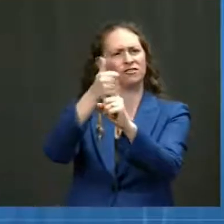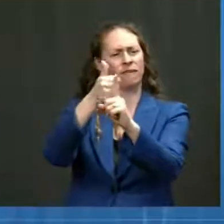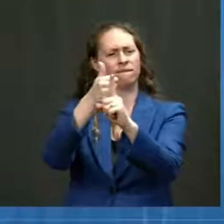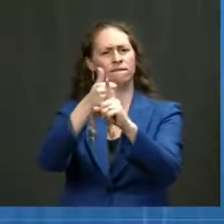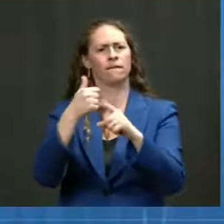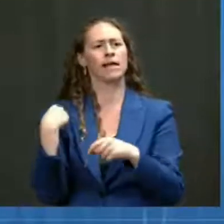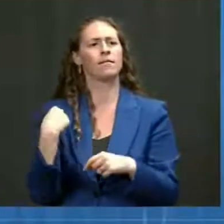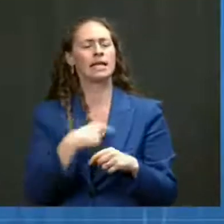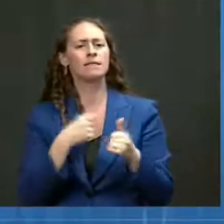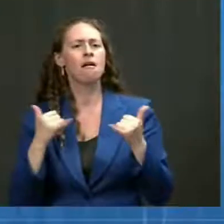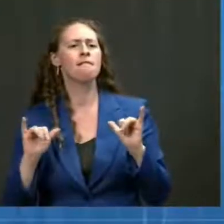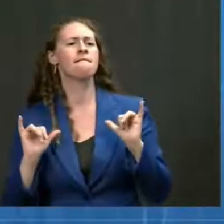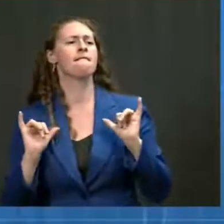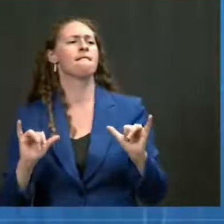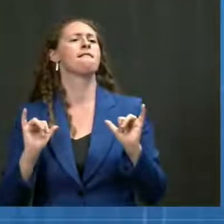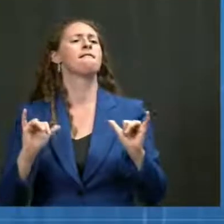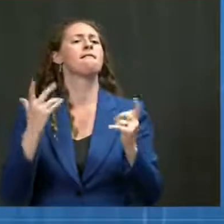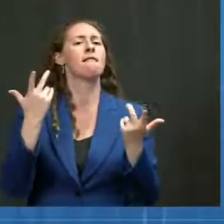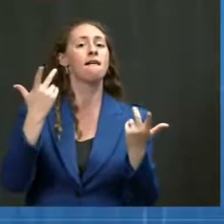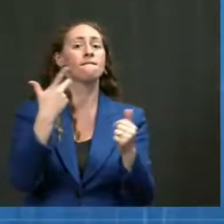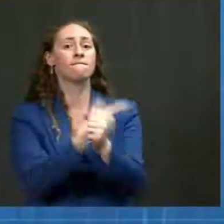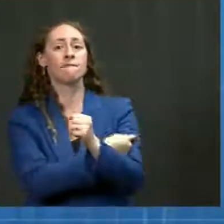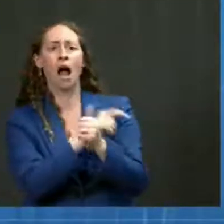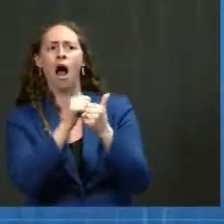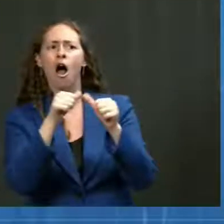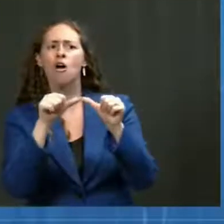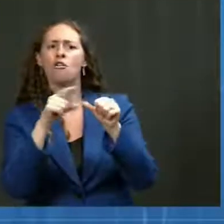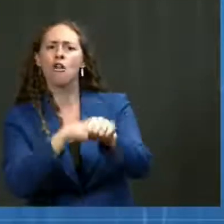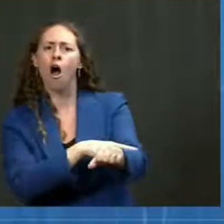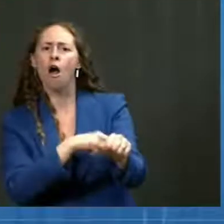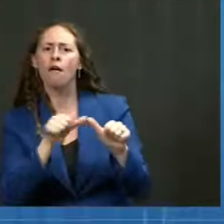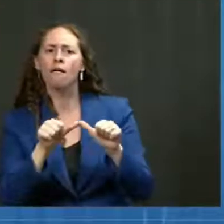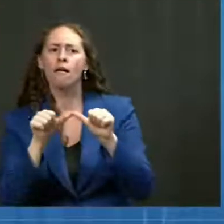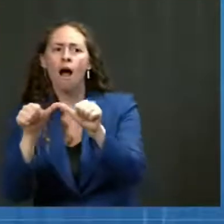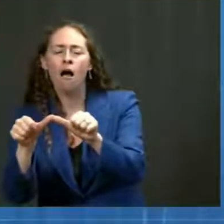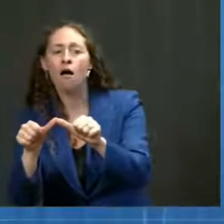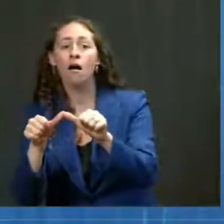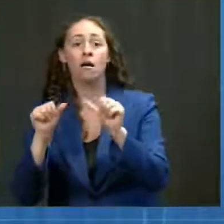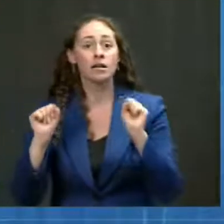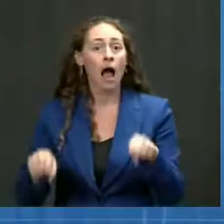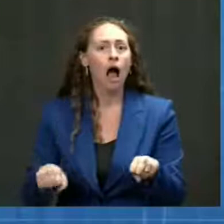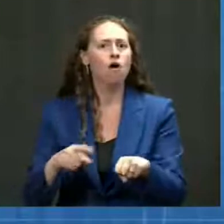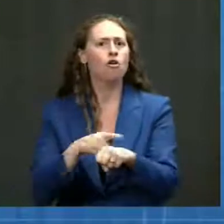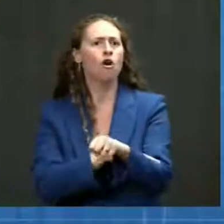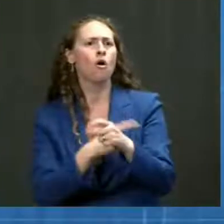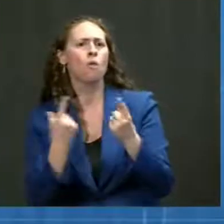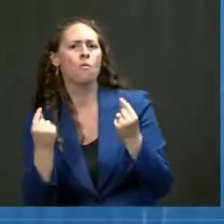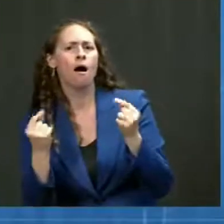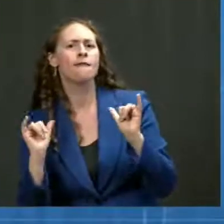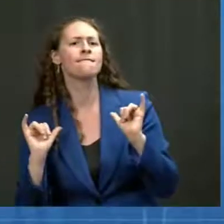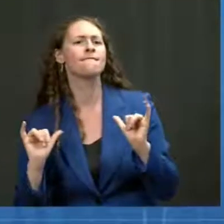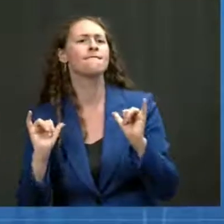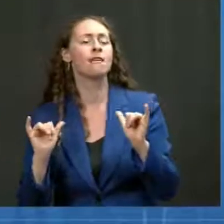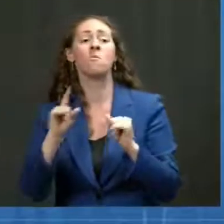ONE FINAL THING. OUR VACCINES CONTINUE TO OFFER THE BEST PROTECTION AGAINST SEVERE COVID ILLNESS.